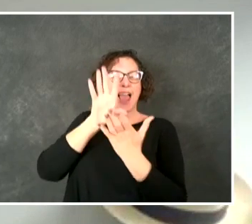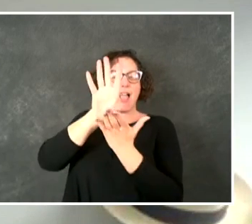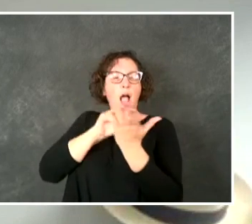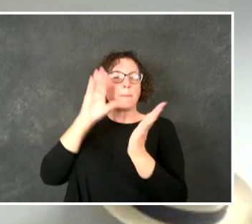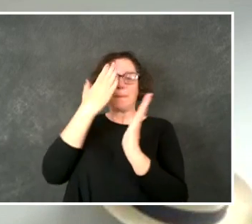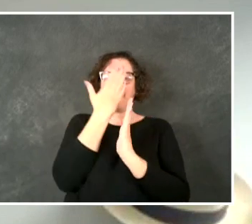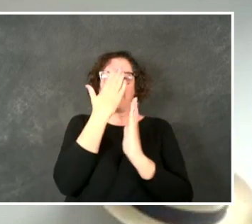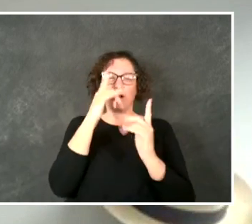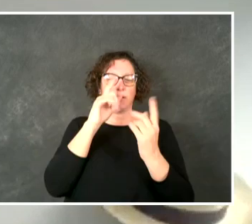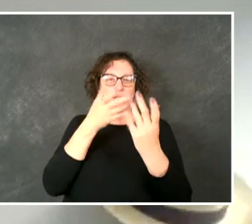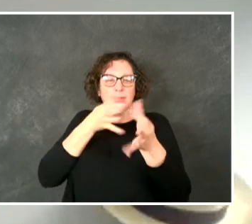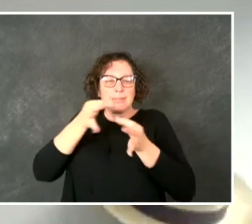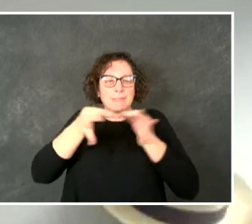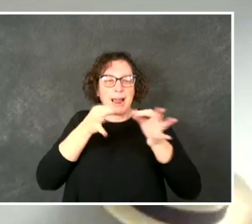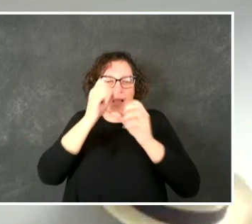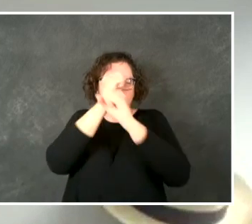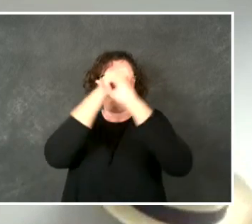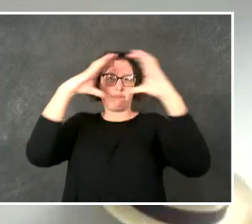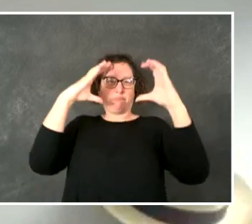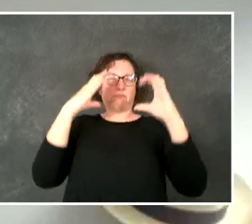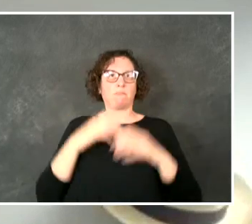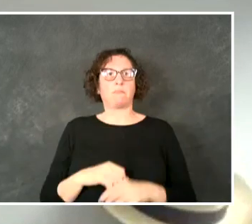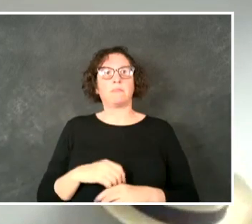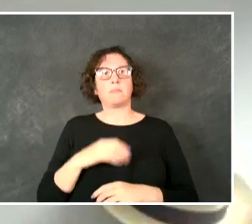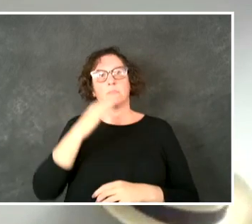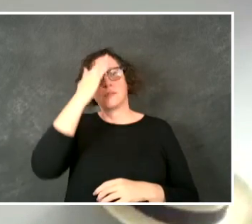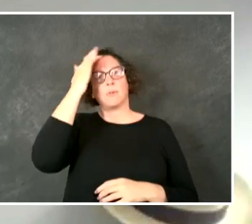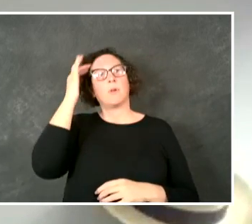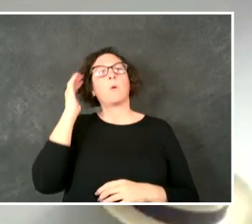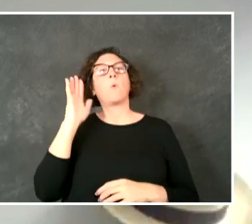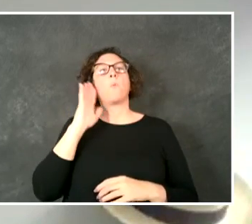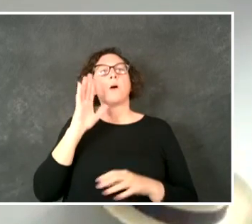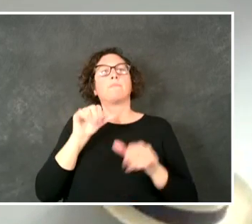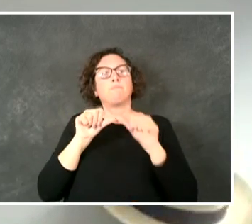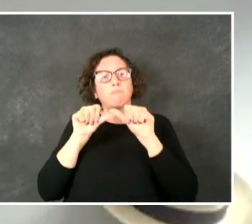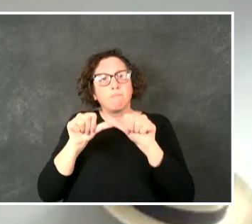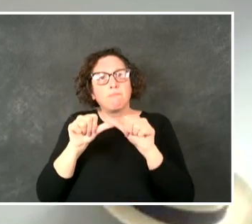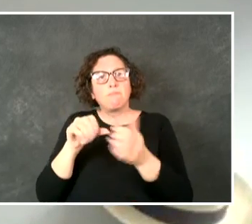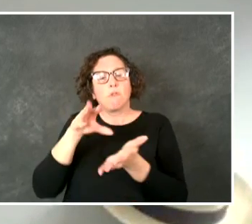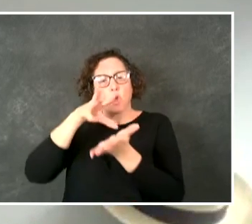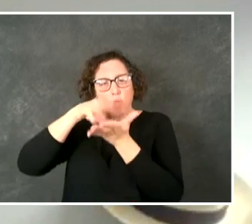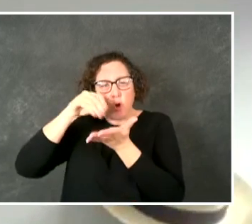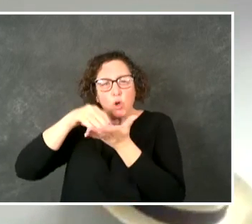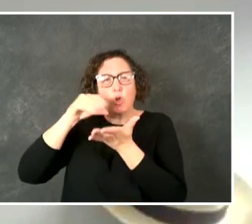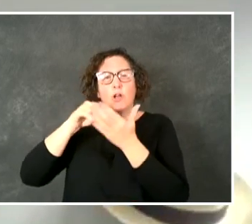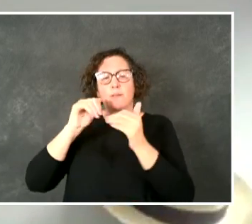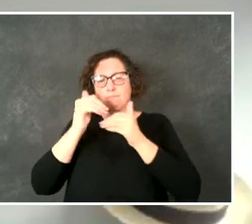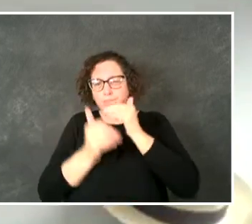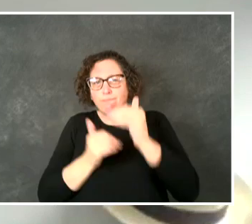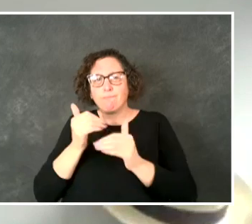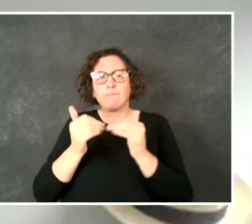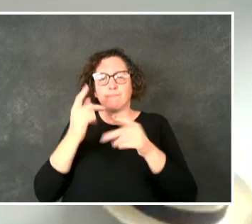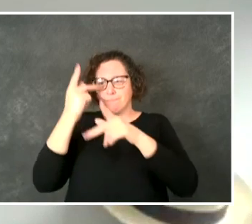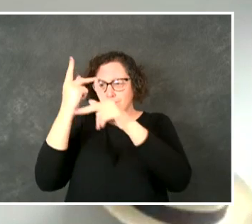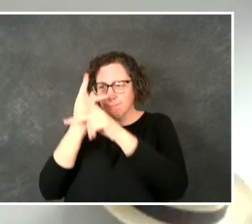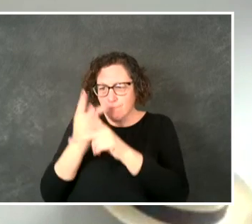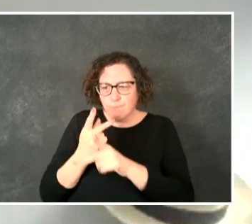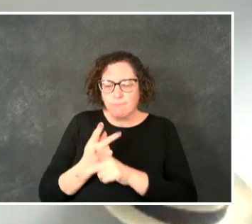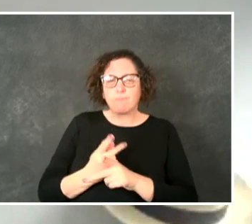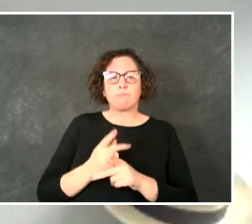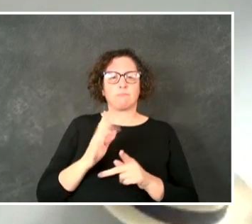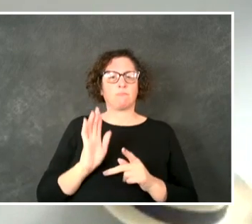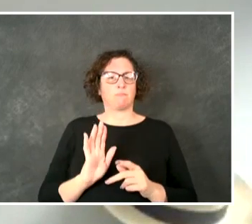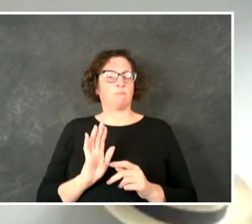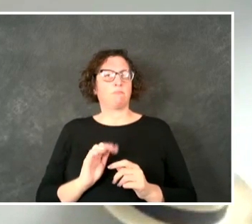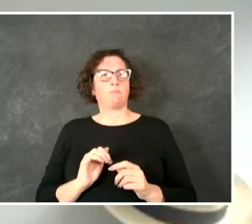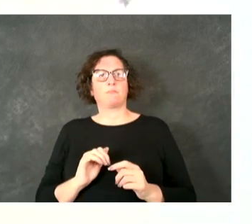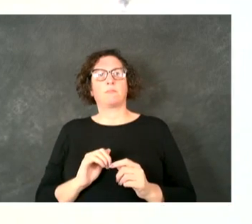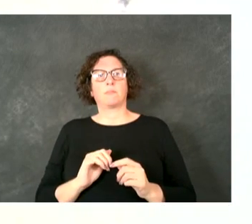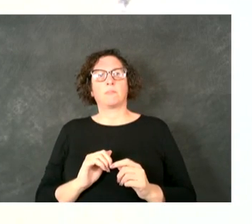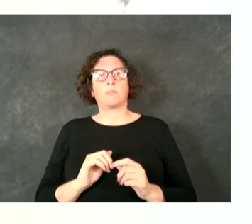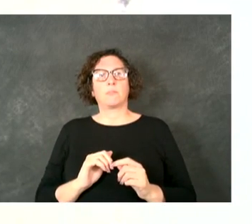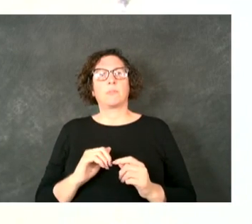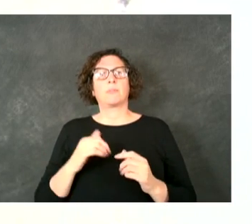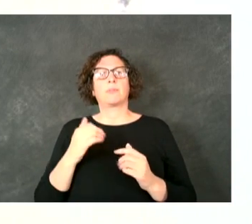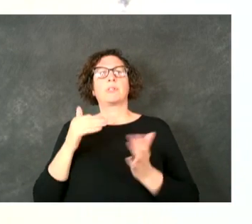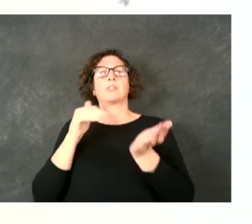AYM BEAB TLEO